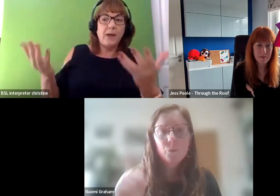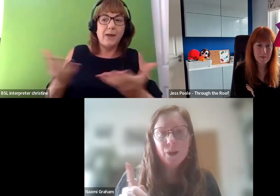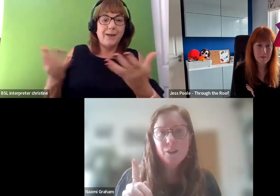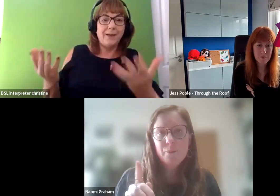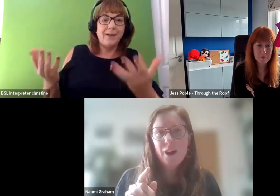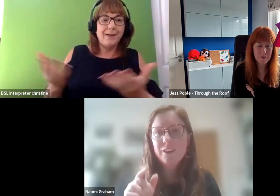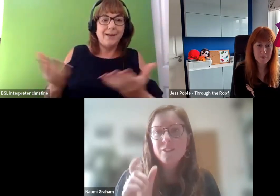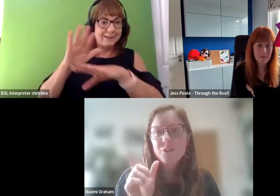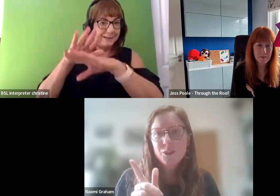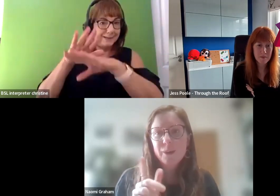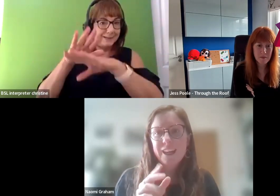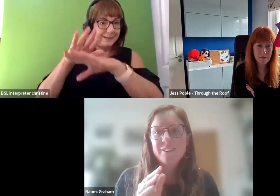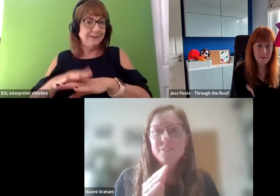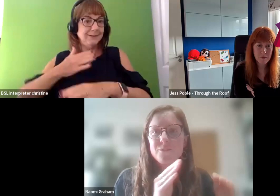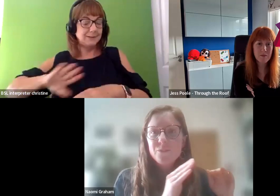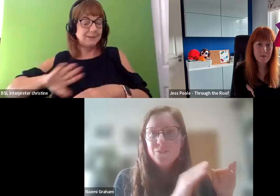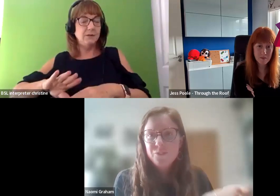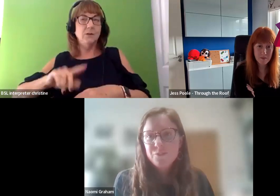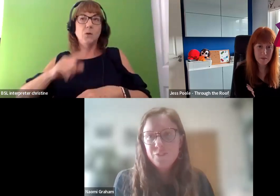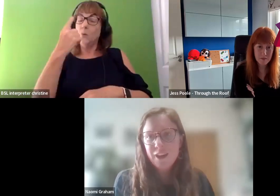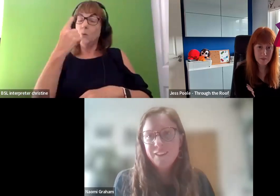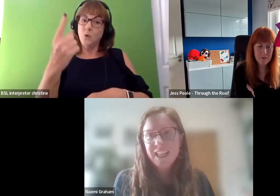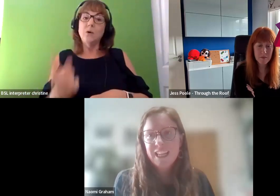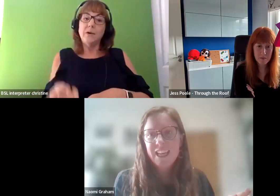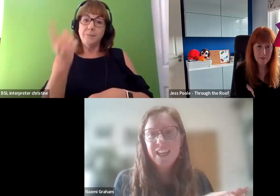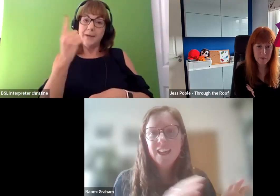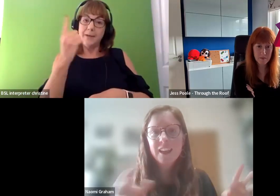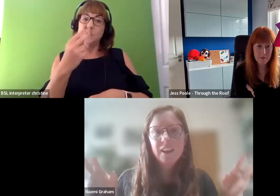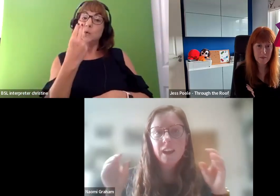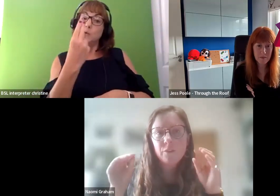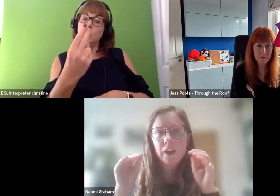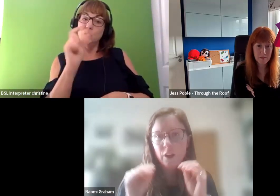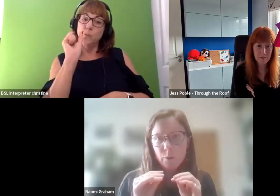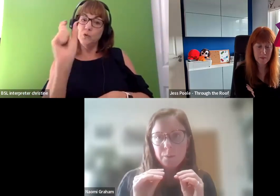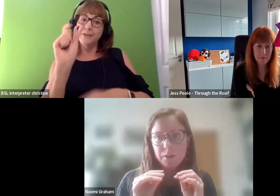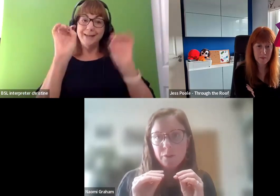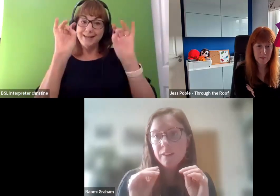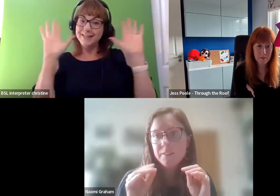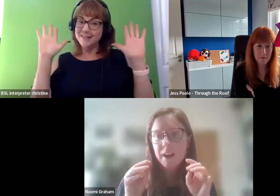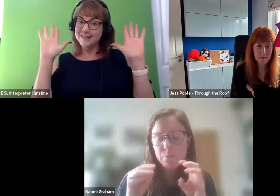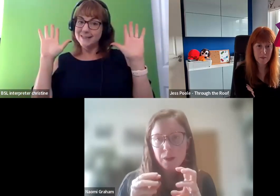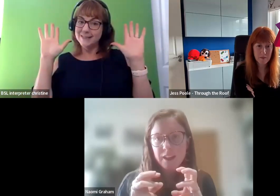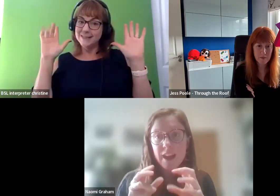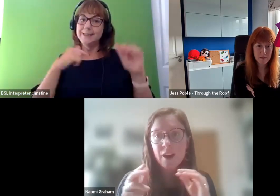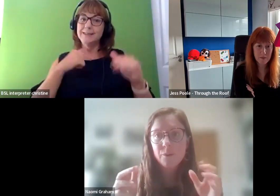one command, two words, very clear. If I lower my voice and bring it down,